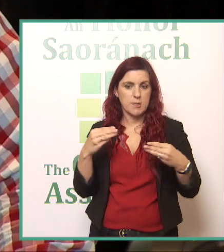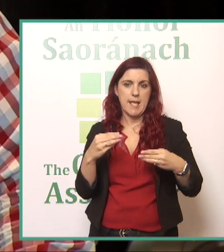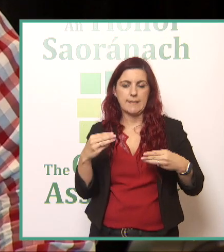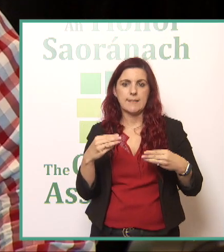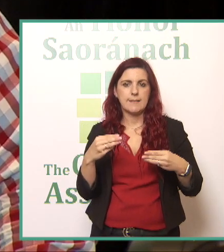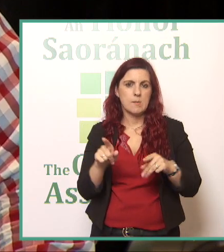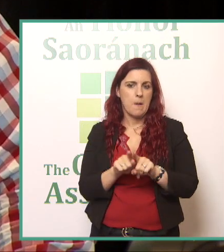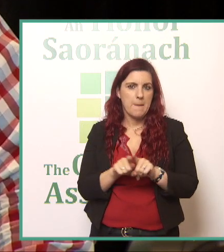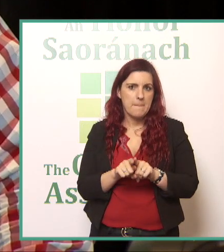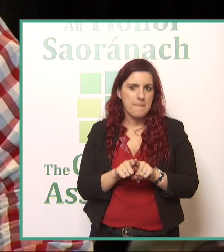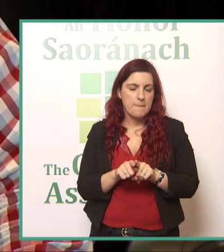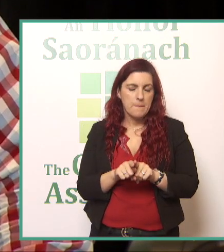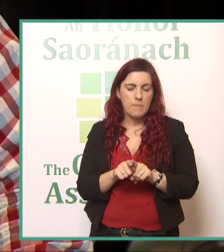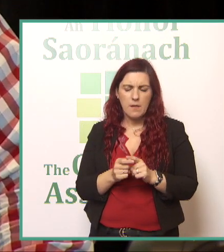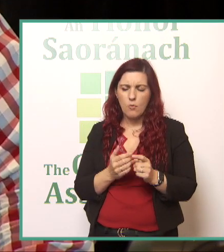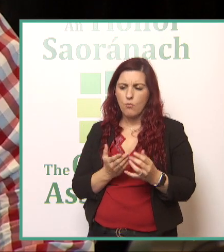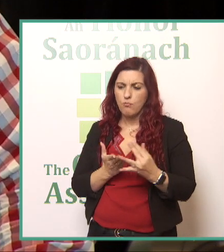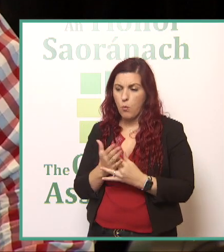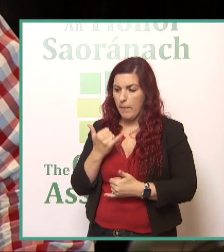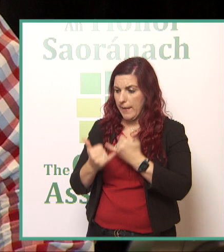down through the years we have